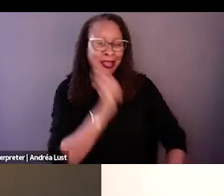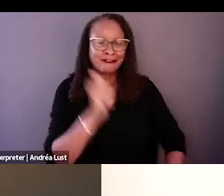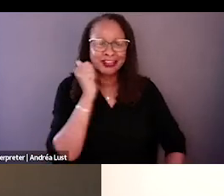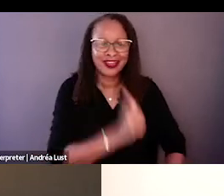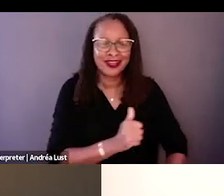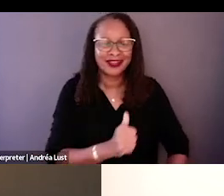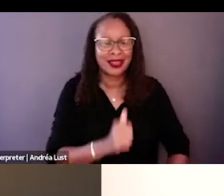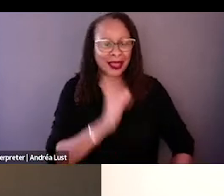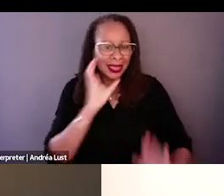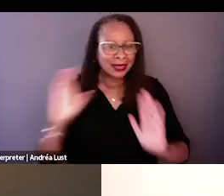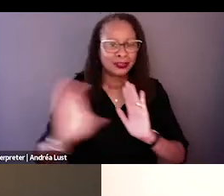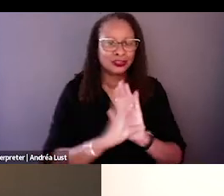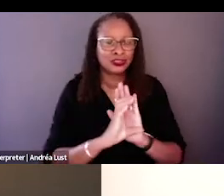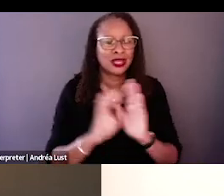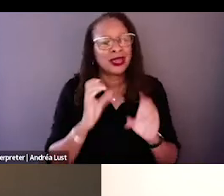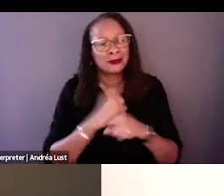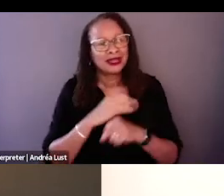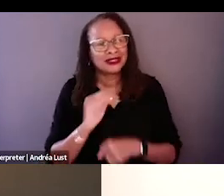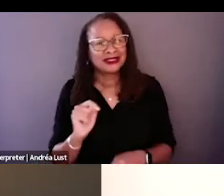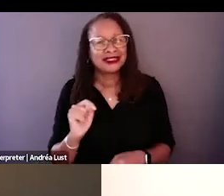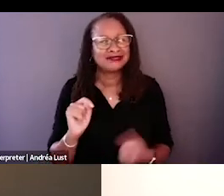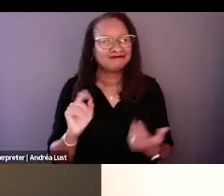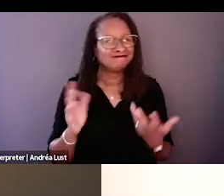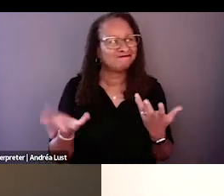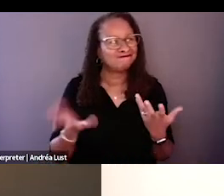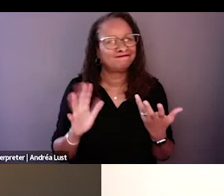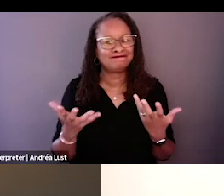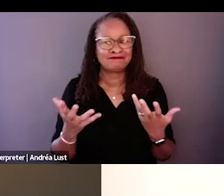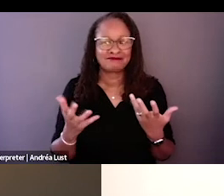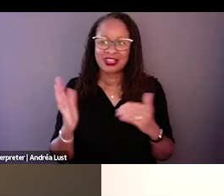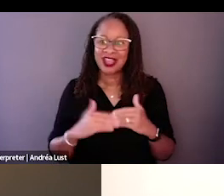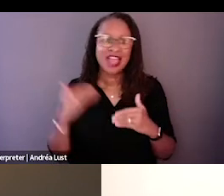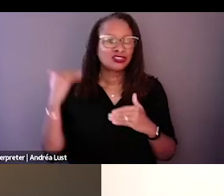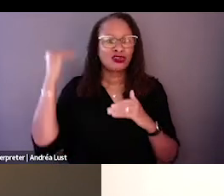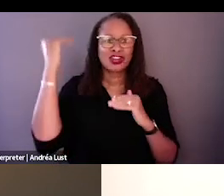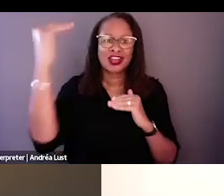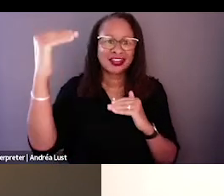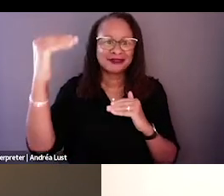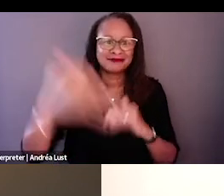Ordinary. Nothing, really too special.